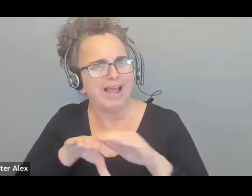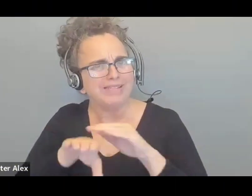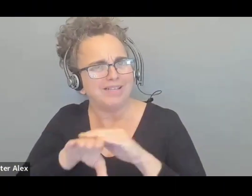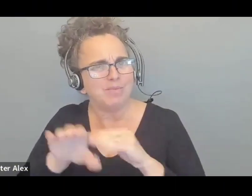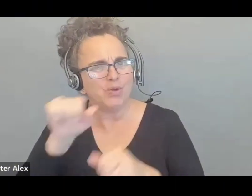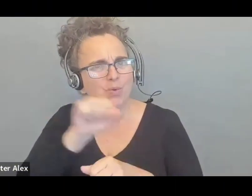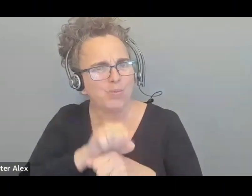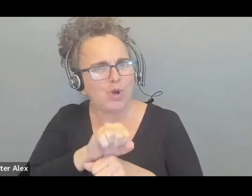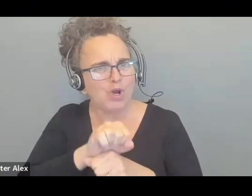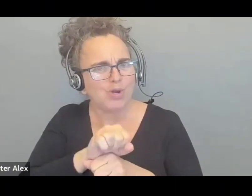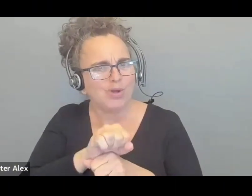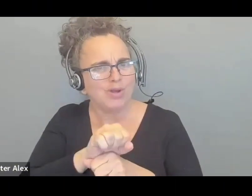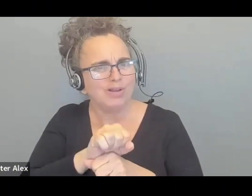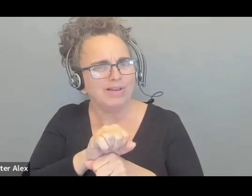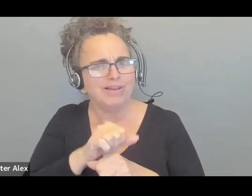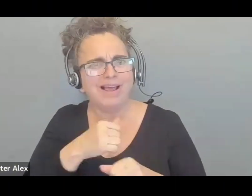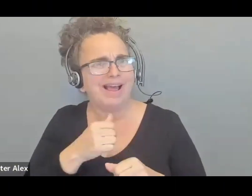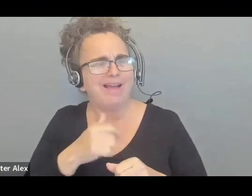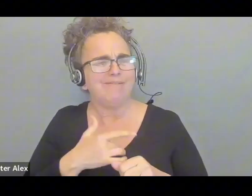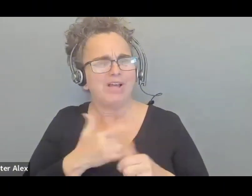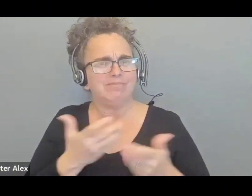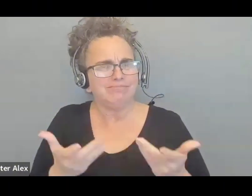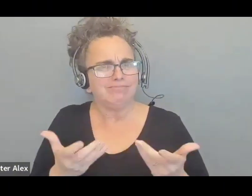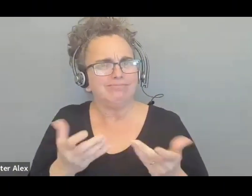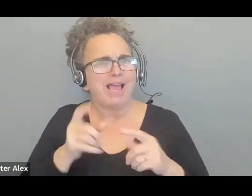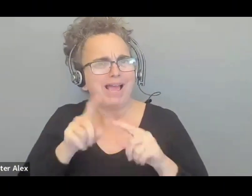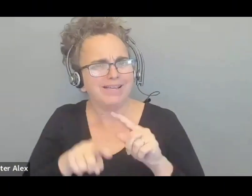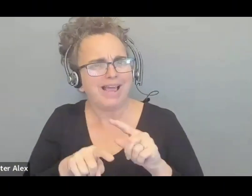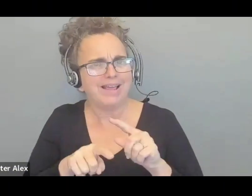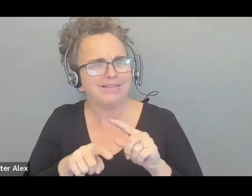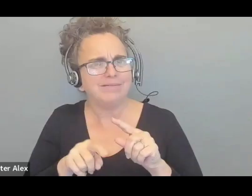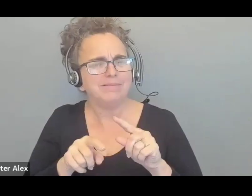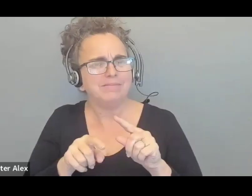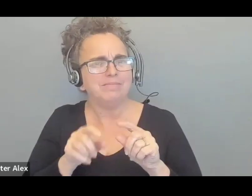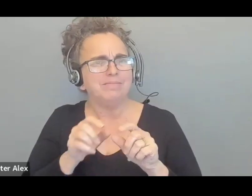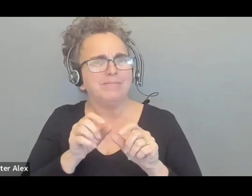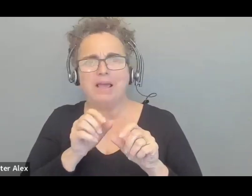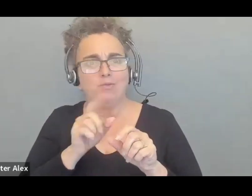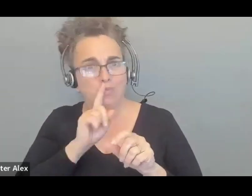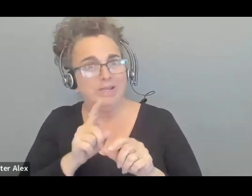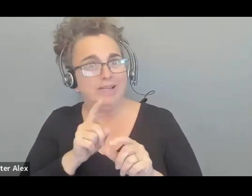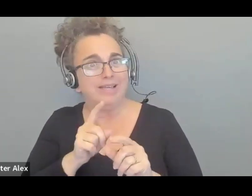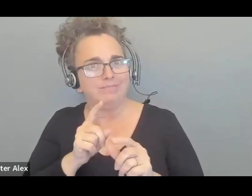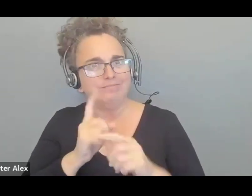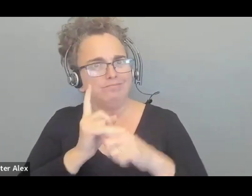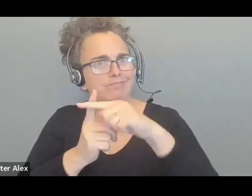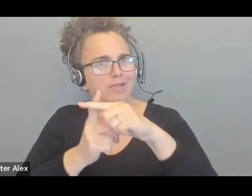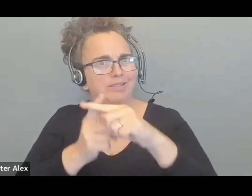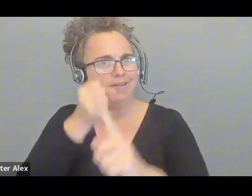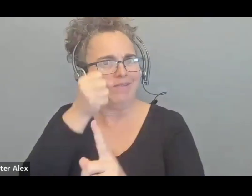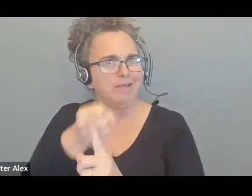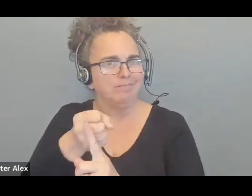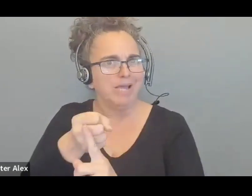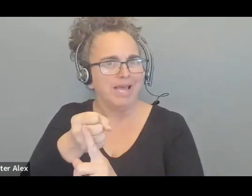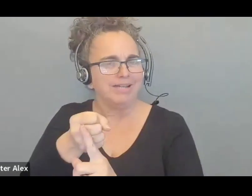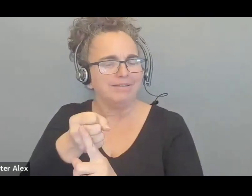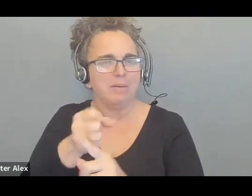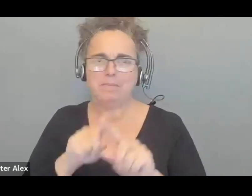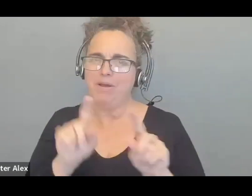and like I can no longer make a real impact, but like that is not true.